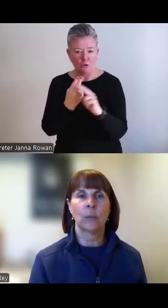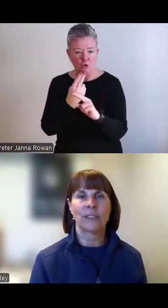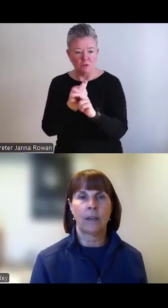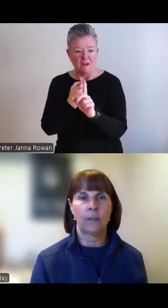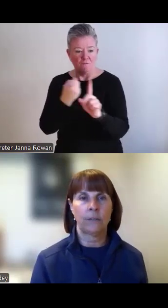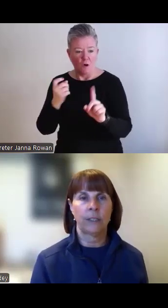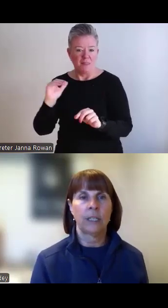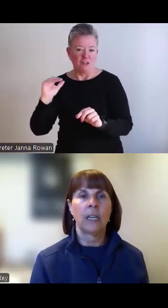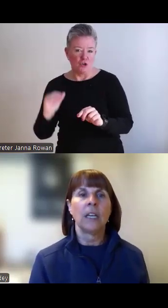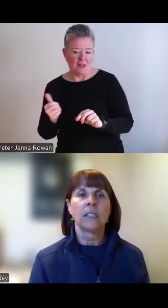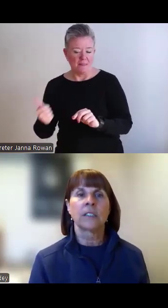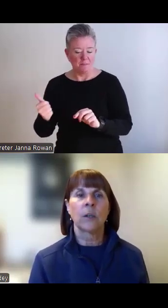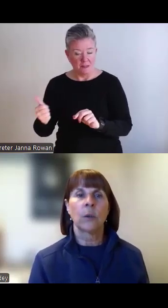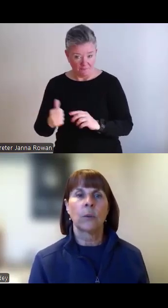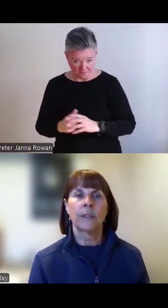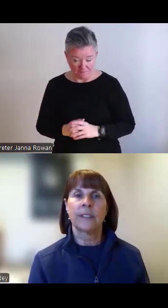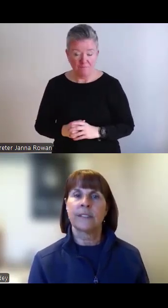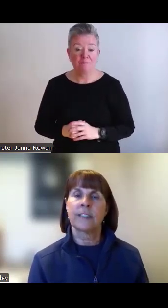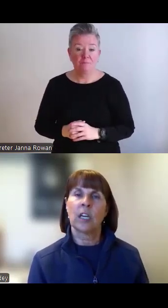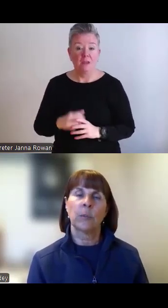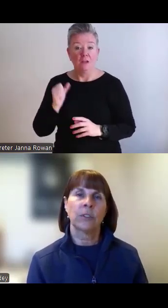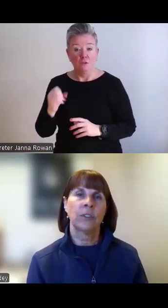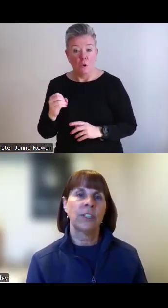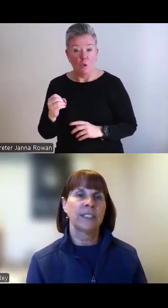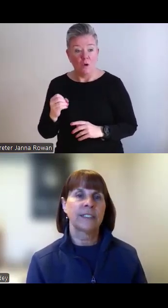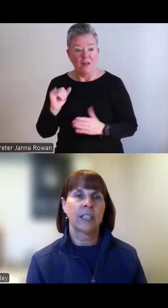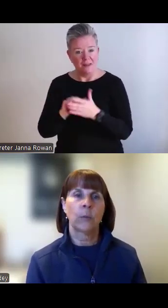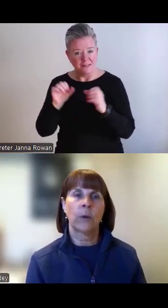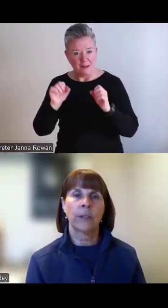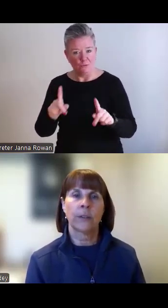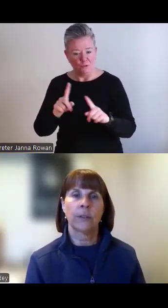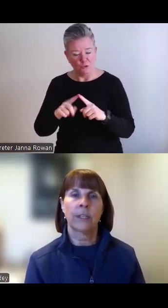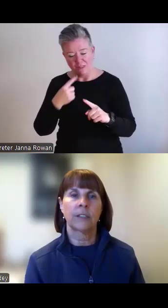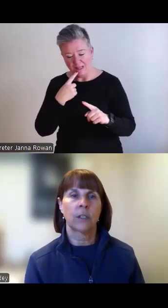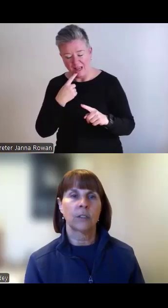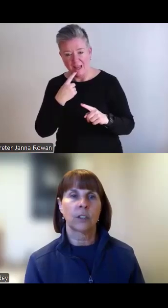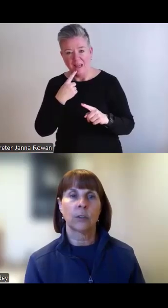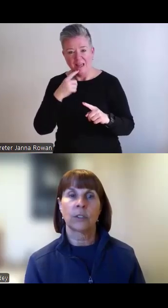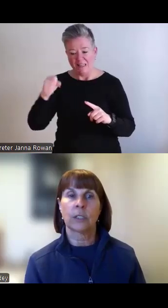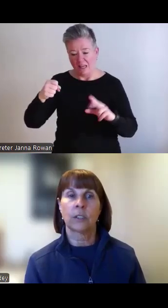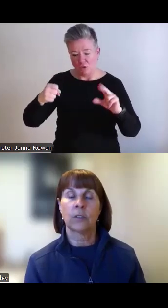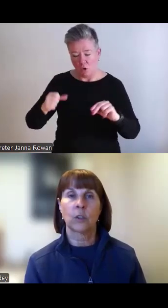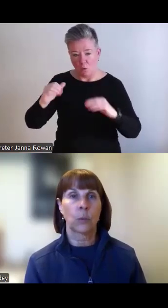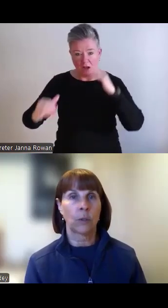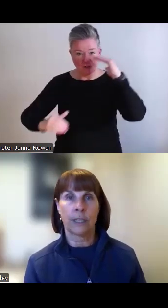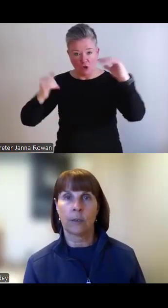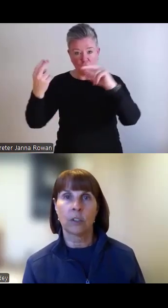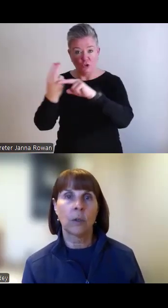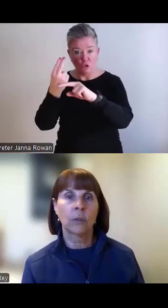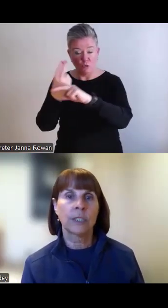child themselves. So this is the opportunity to say whether the adults are using spoken language